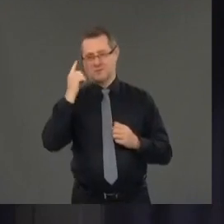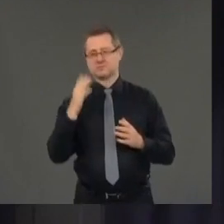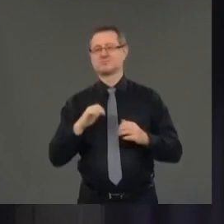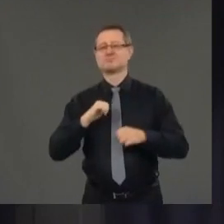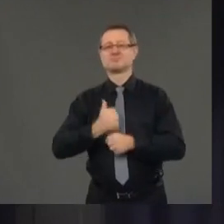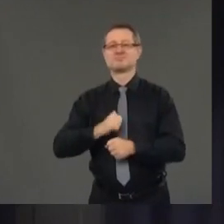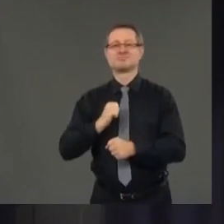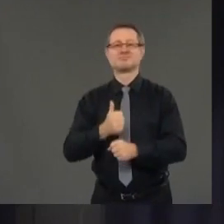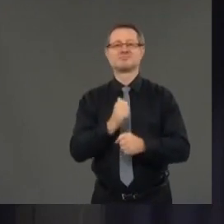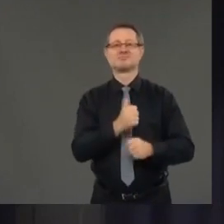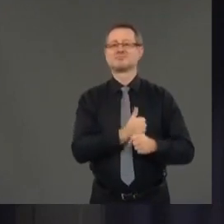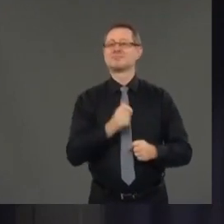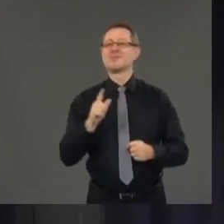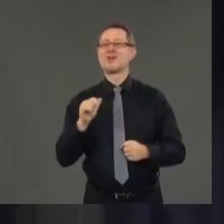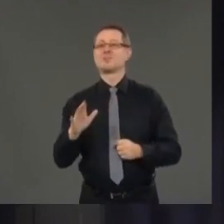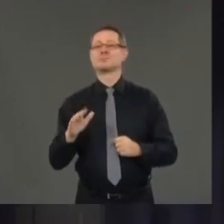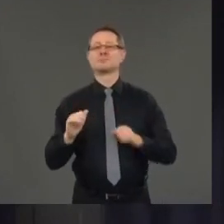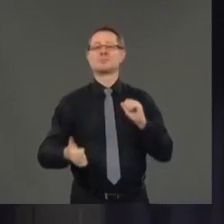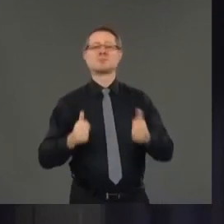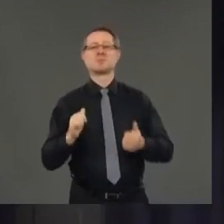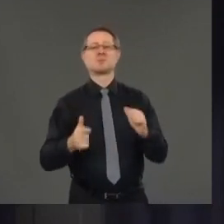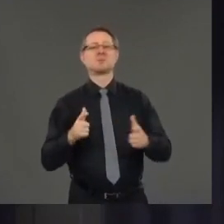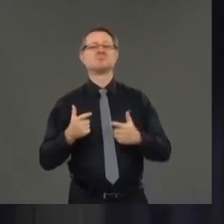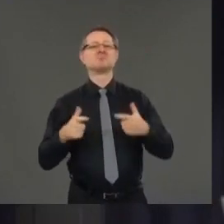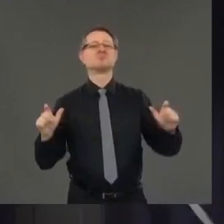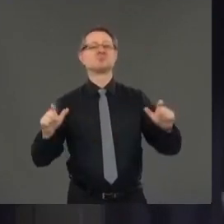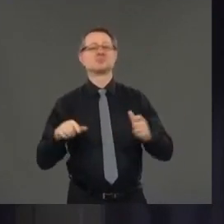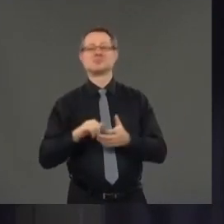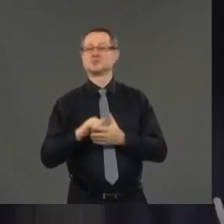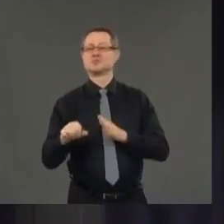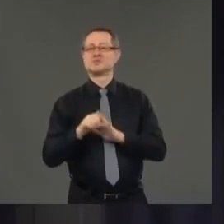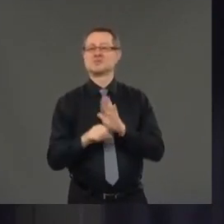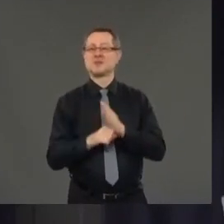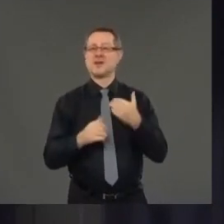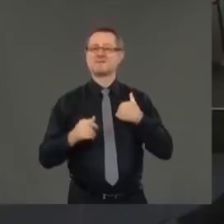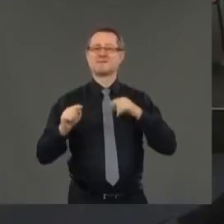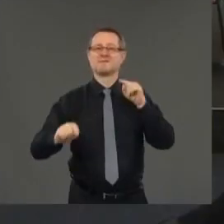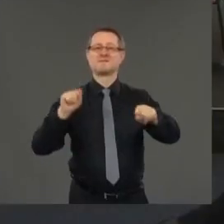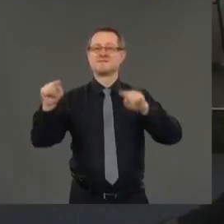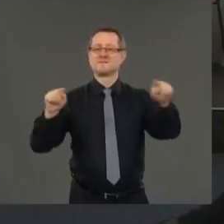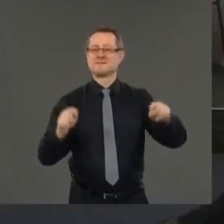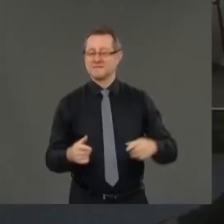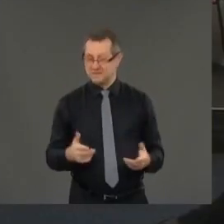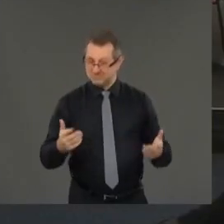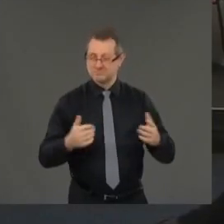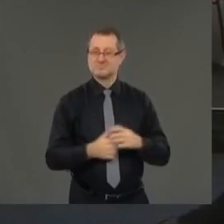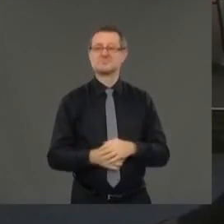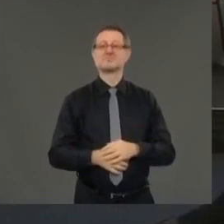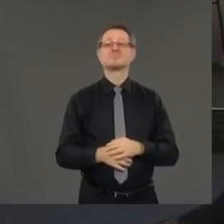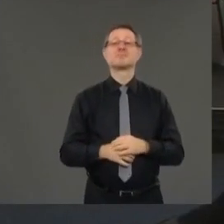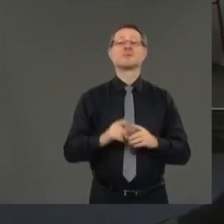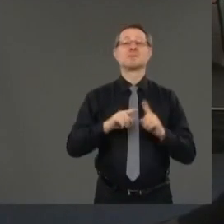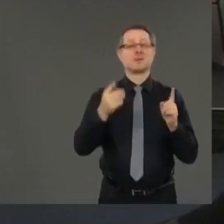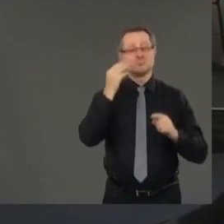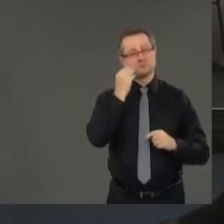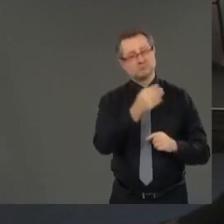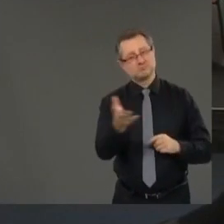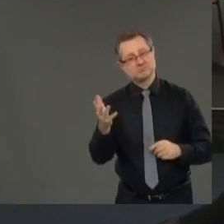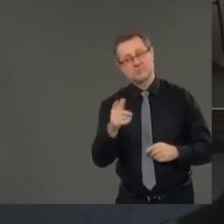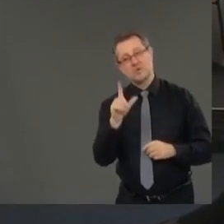ON A SHORTER TIME FRAME THAN MOST OTHER STATES BECAUSE OF THE WORK THE GOVERNOR DID AND DEVELOPED THIS HUGE NETWORK OF